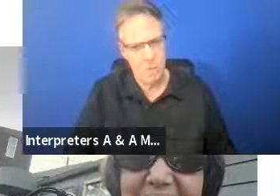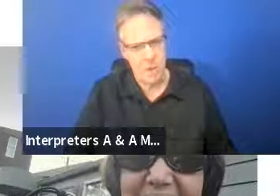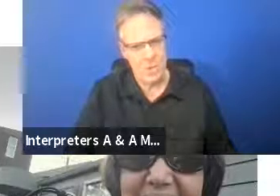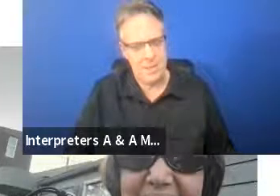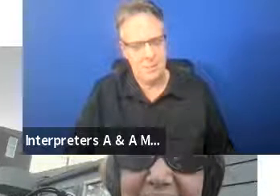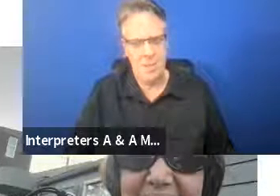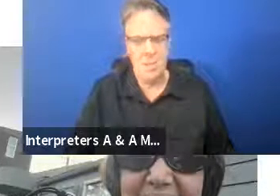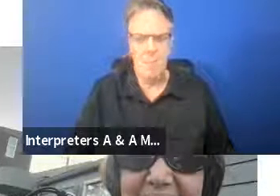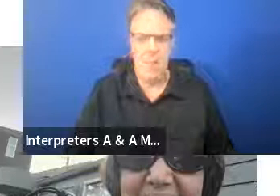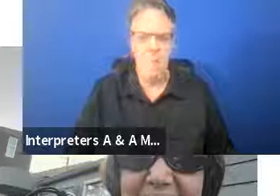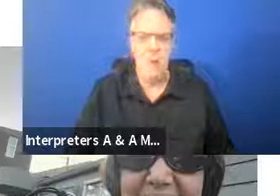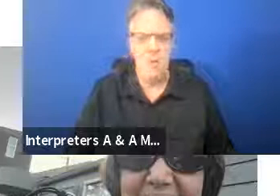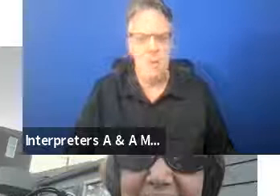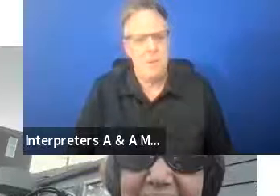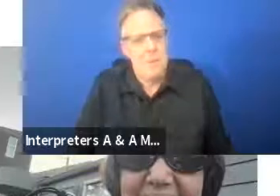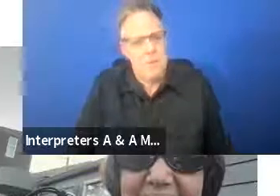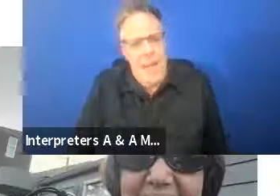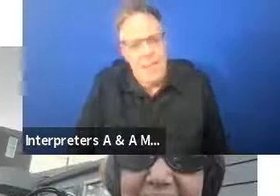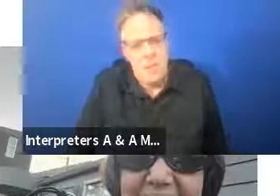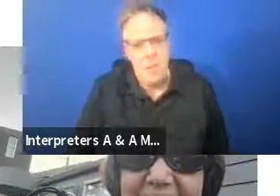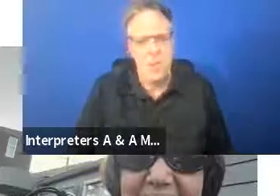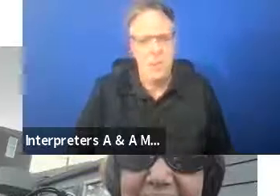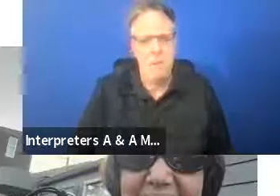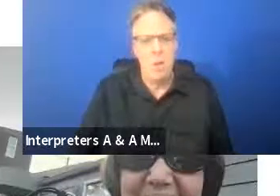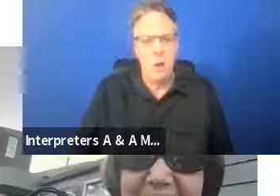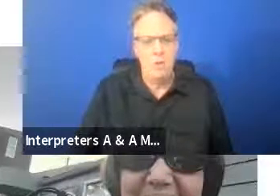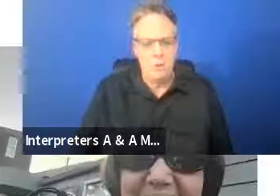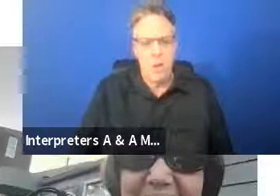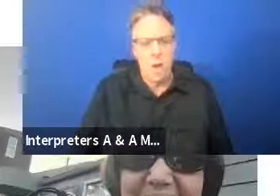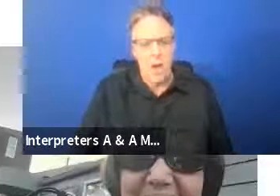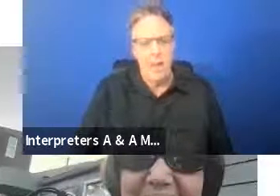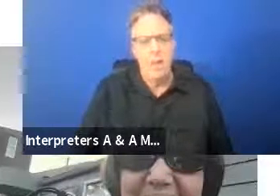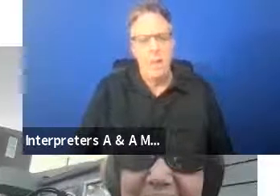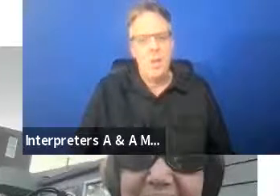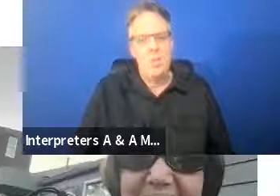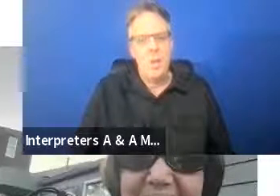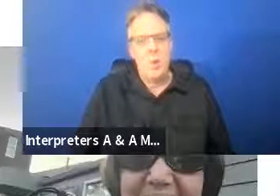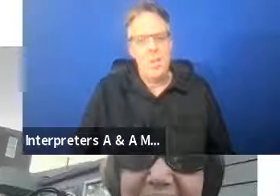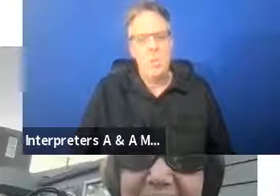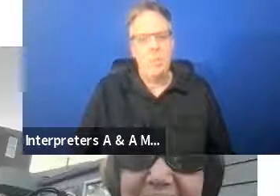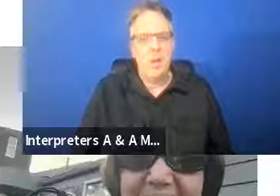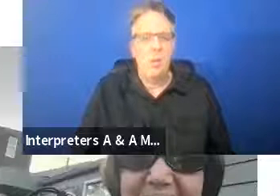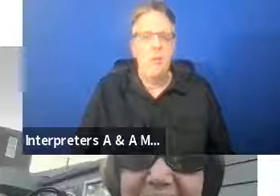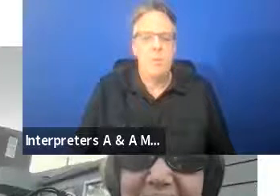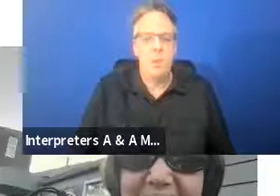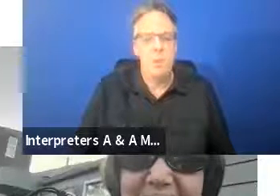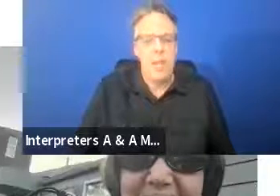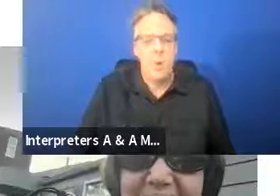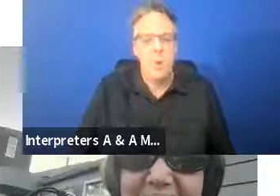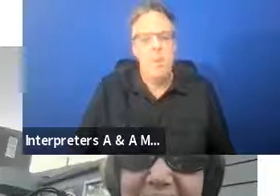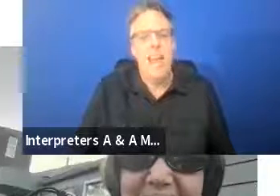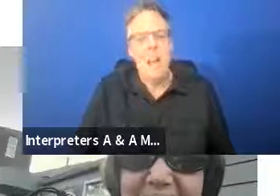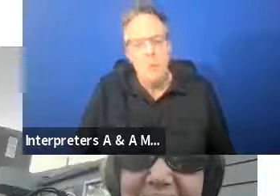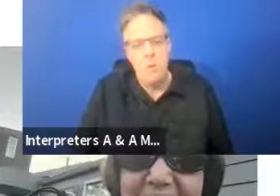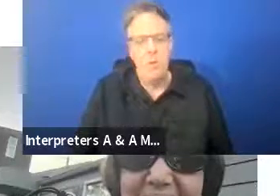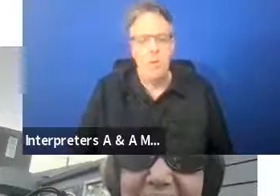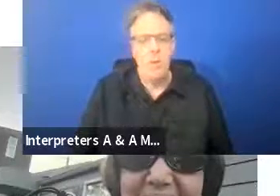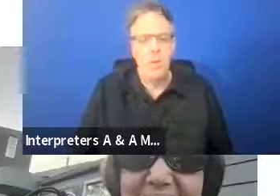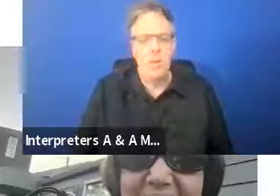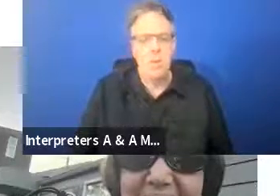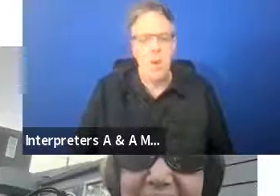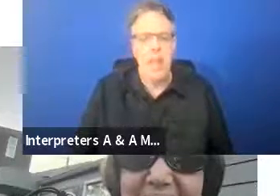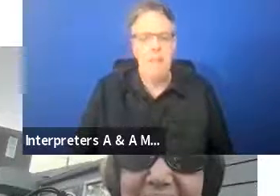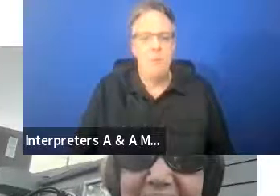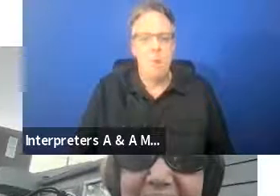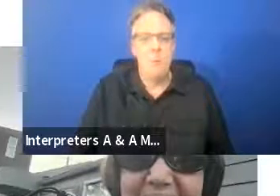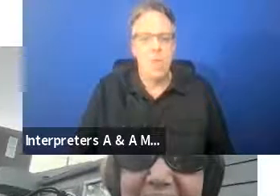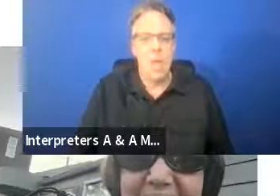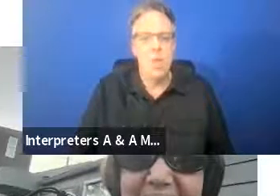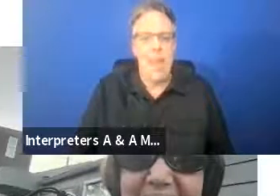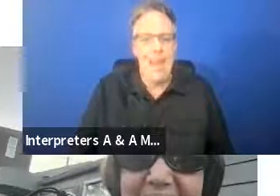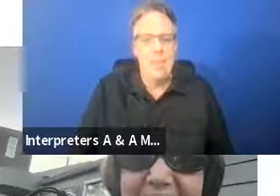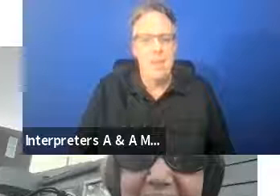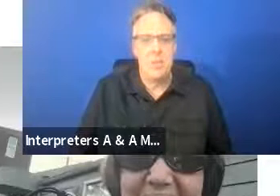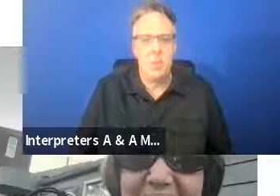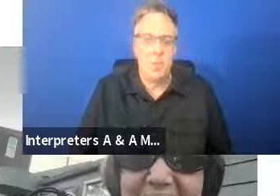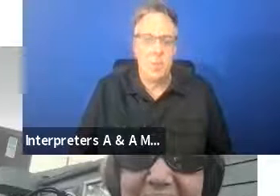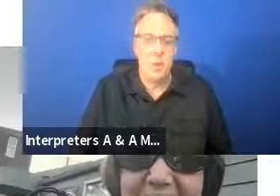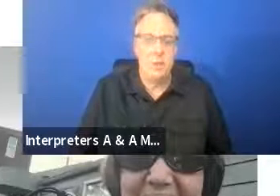Interpreters A & A Medlock: But means deaf blind person not be able to access using the video on the pri so that's where the medical facilitator would be helpful, so I can have full communication access to what's going on.